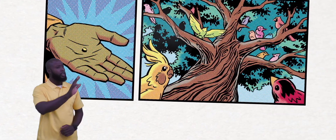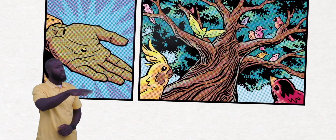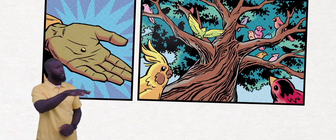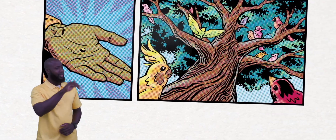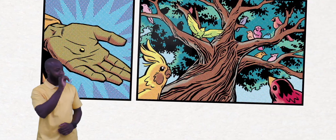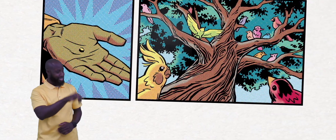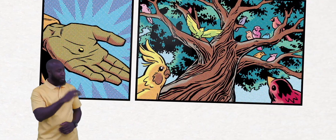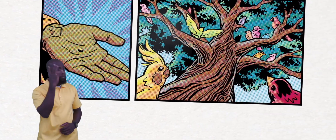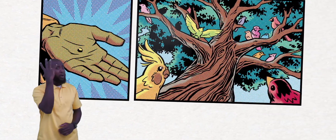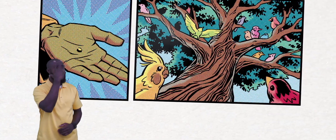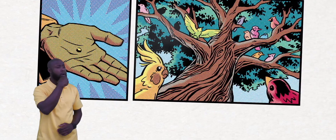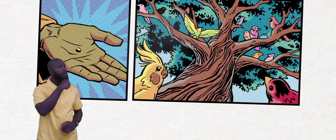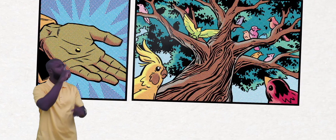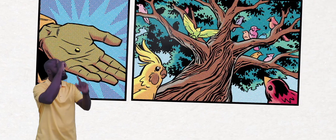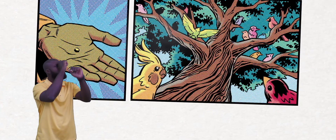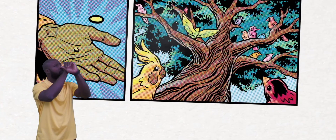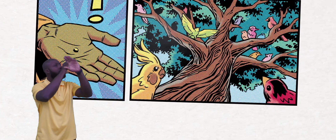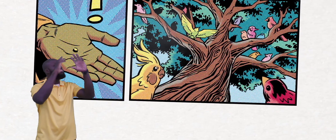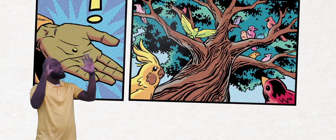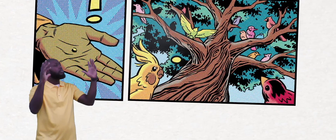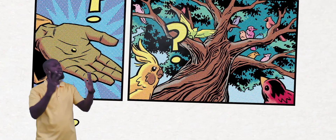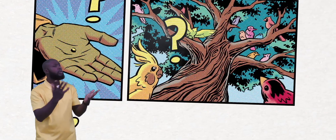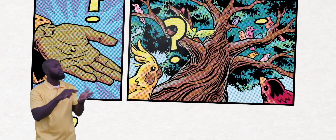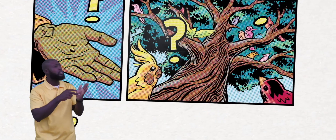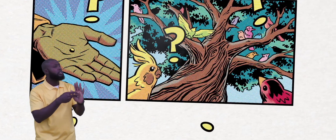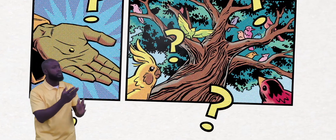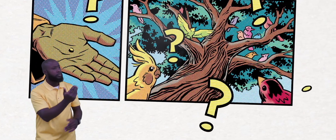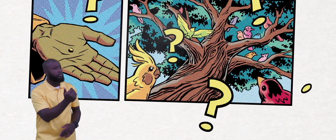Jon: And that’s a beautiful image, but what does it mean?